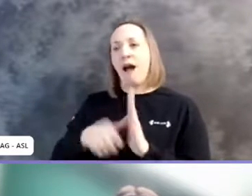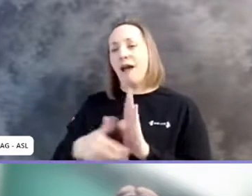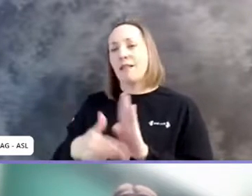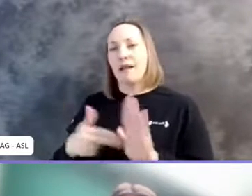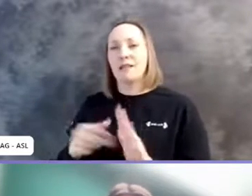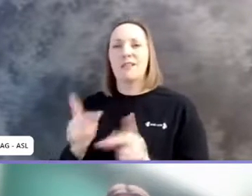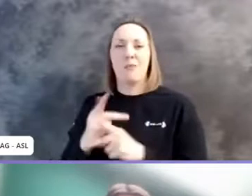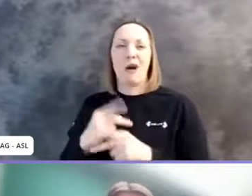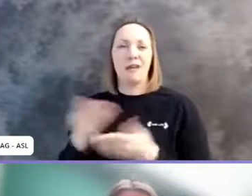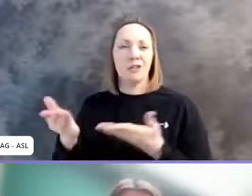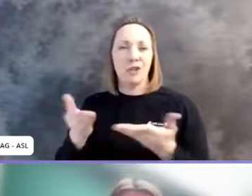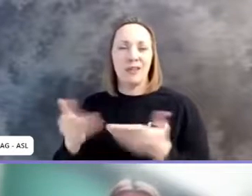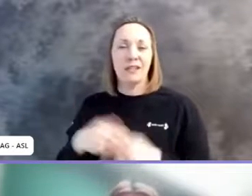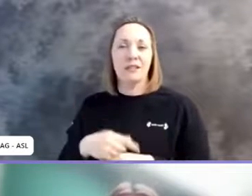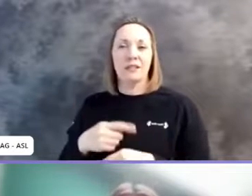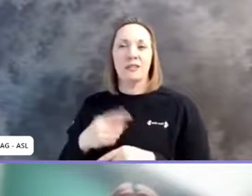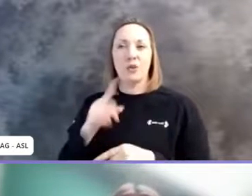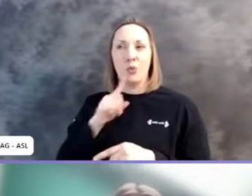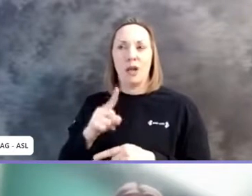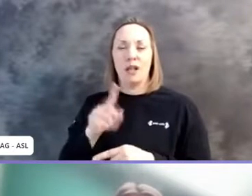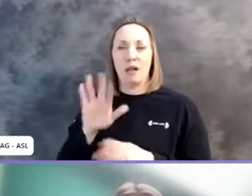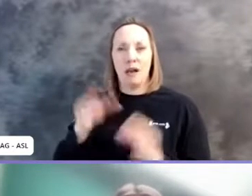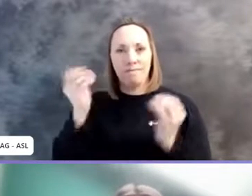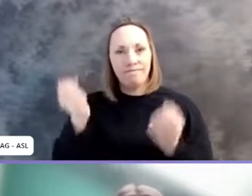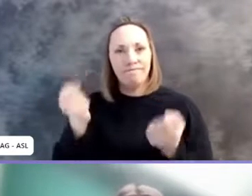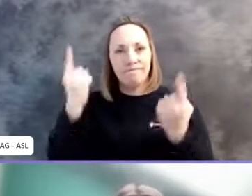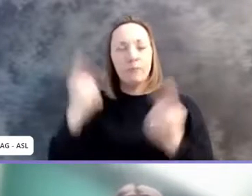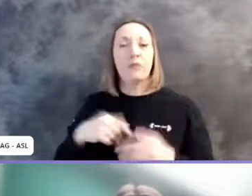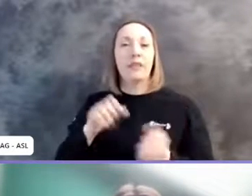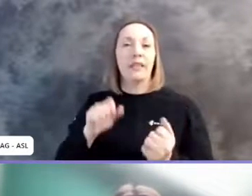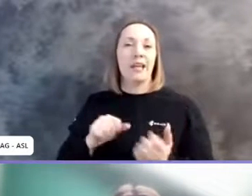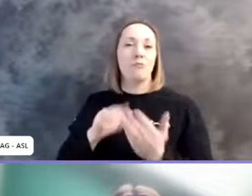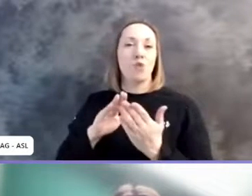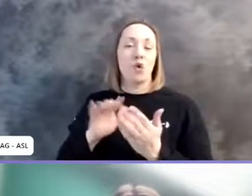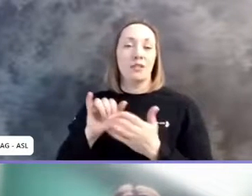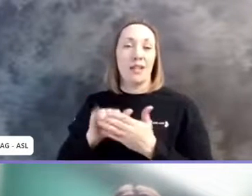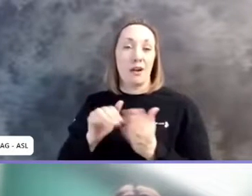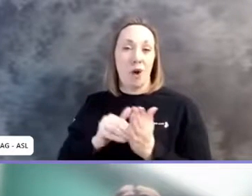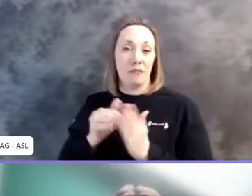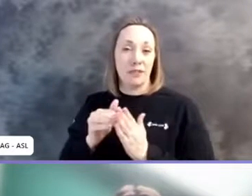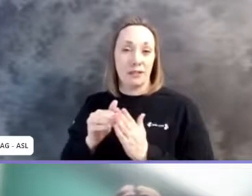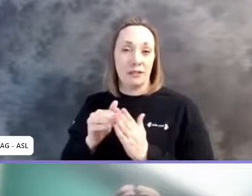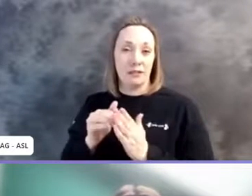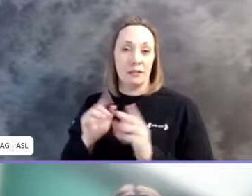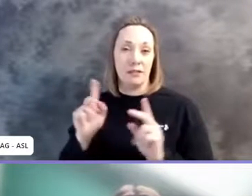meetings with the Taylor deck covering the business case but highlighting blockers in that